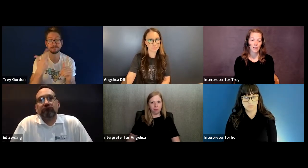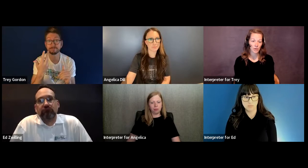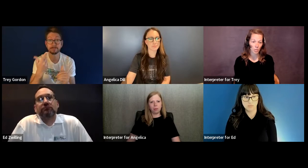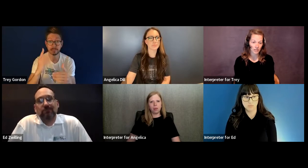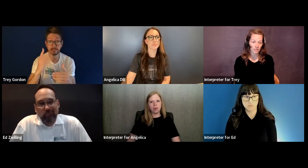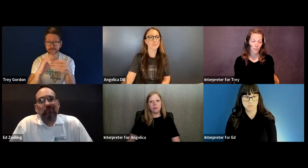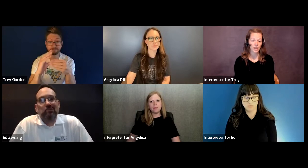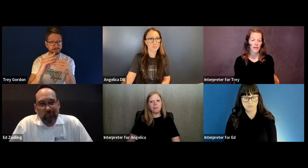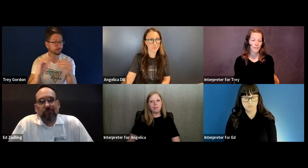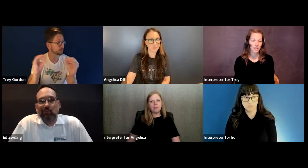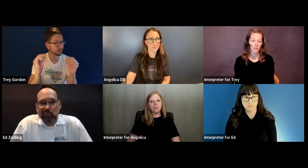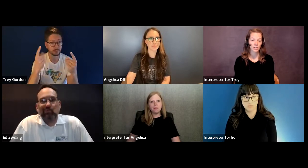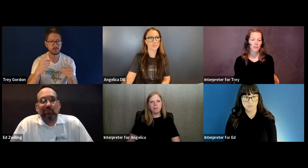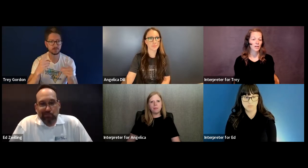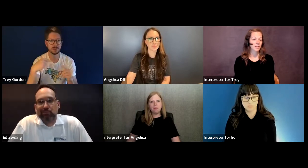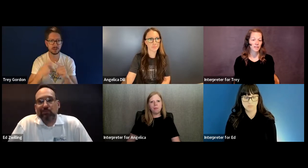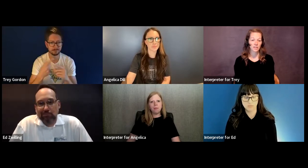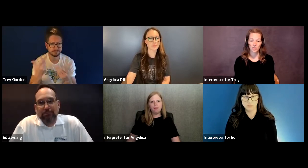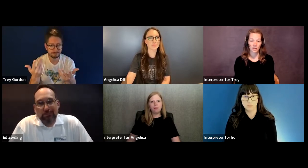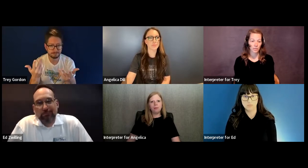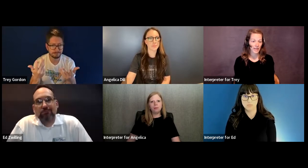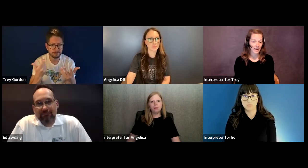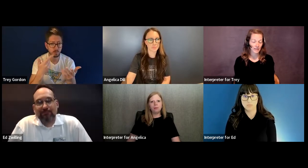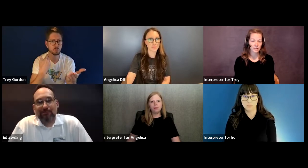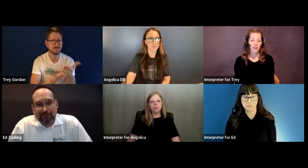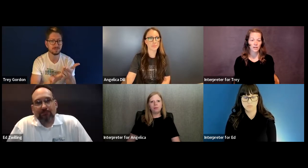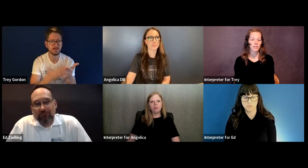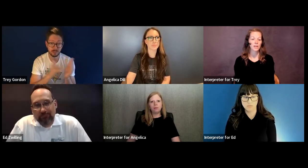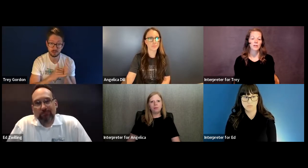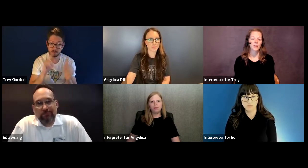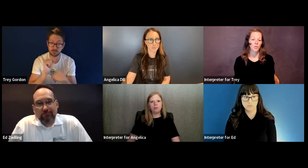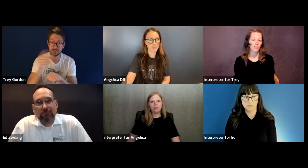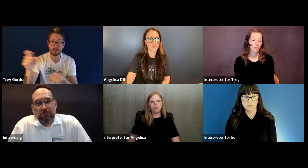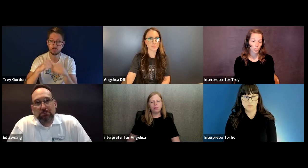request for that accommodation that discussion that was had is saved and you have proof